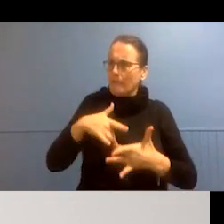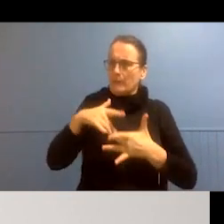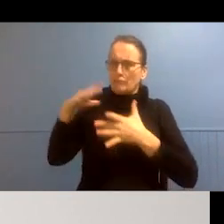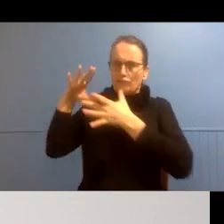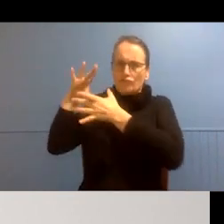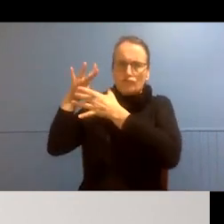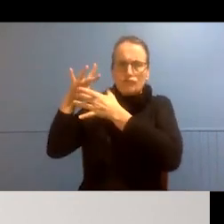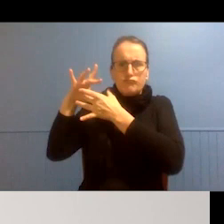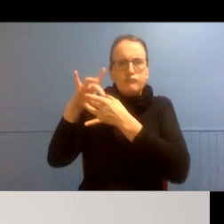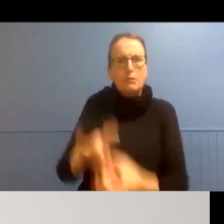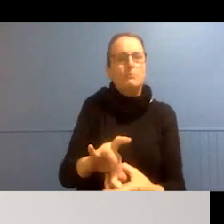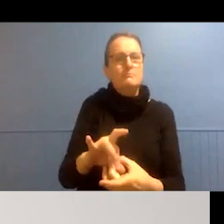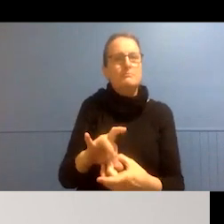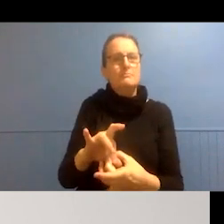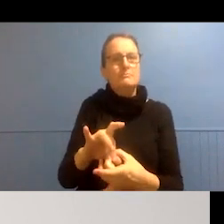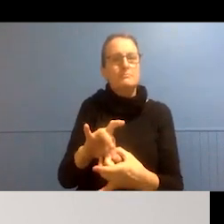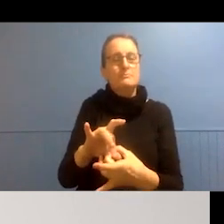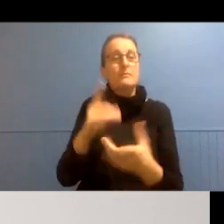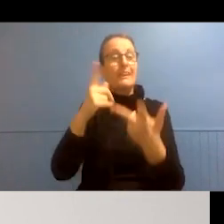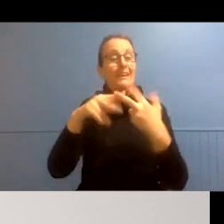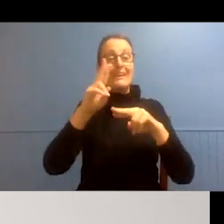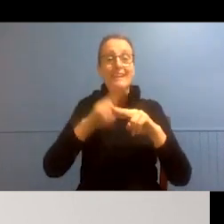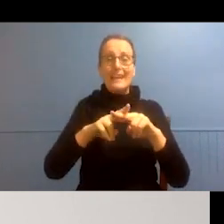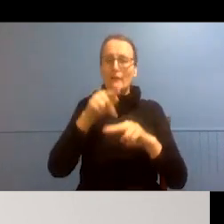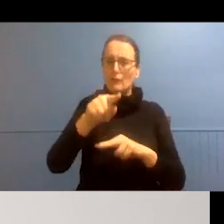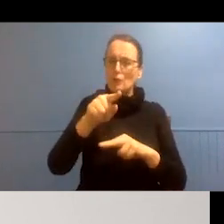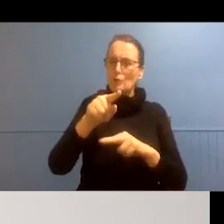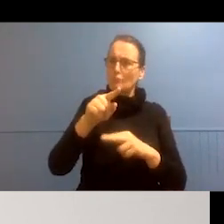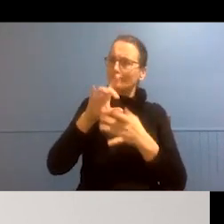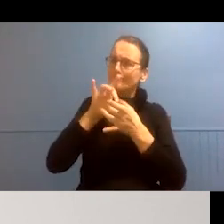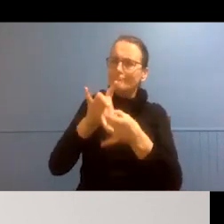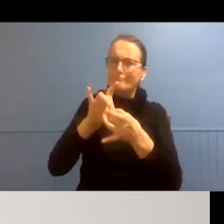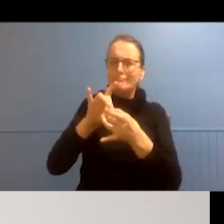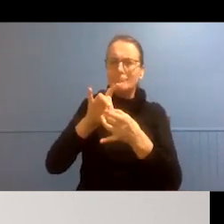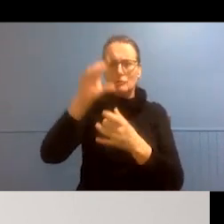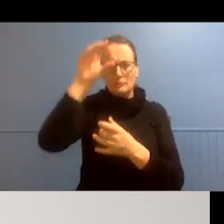The more connected we are to our deep culture memory, the stronger our sense of